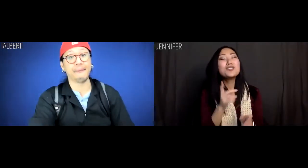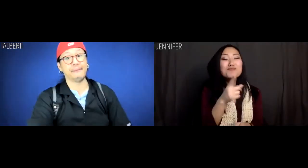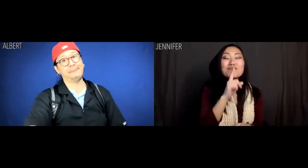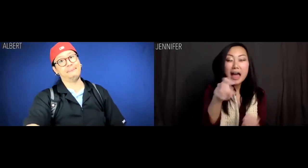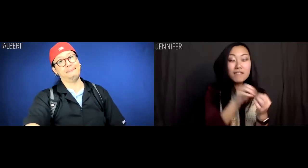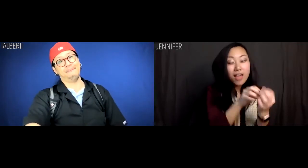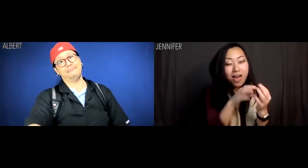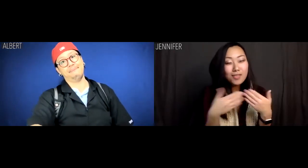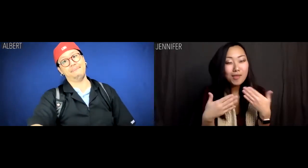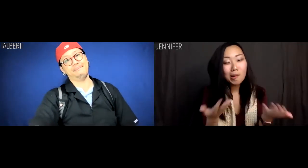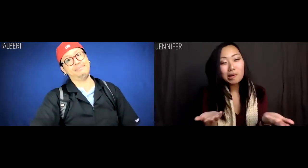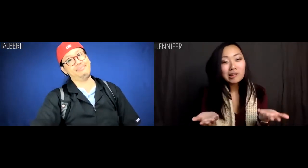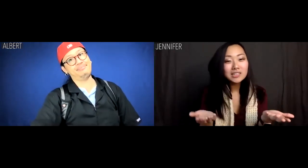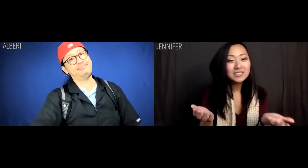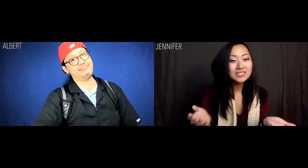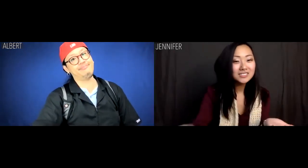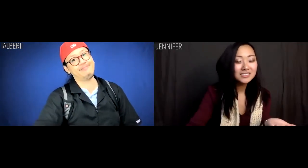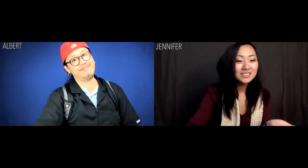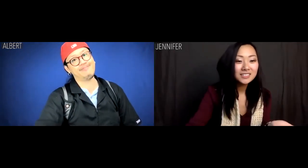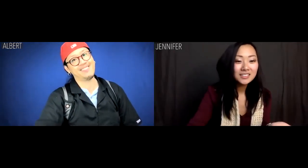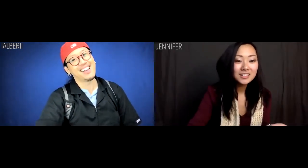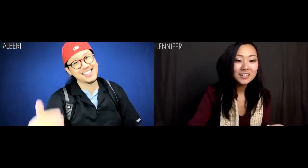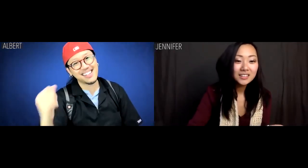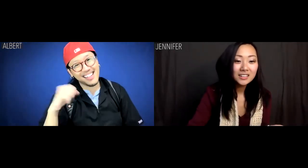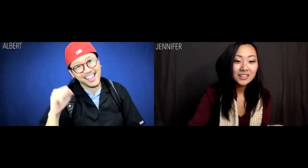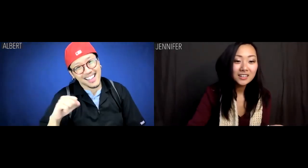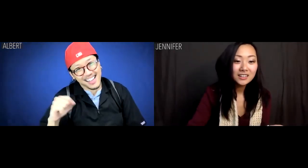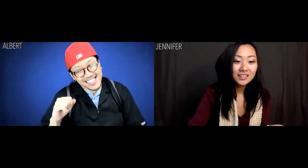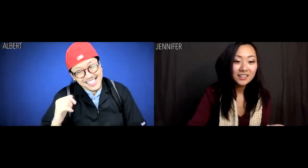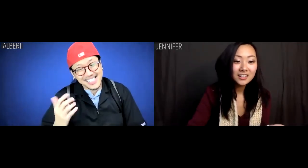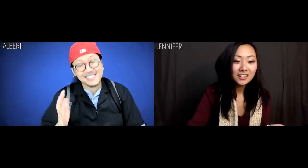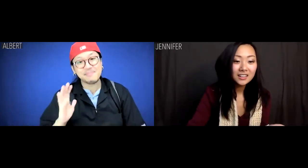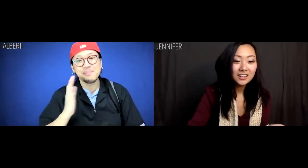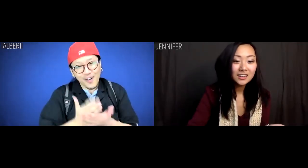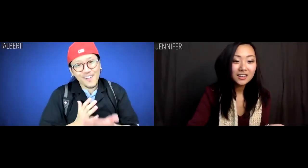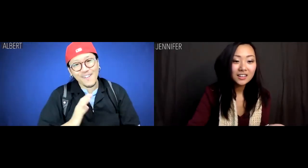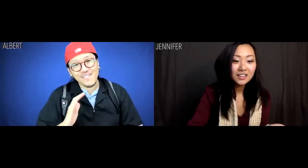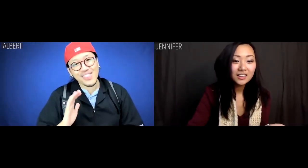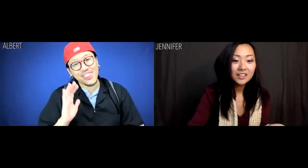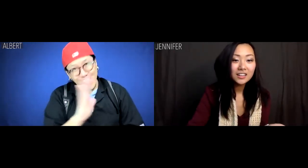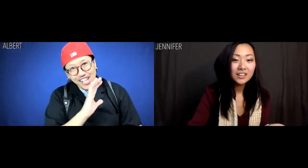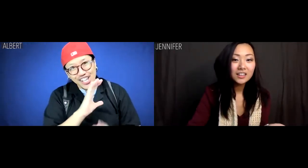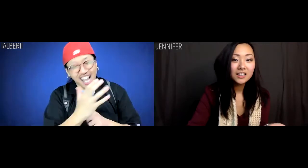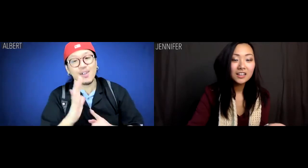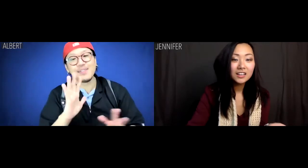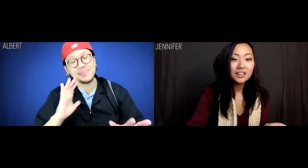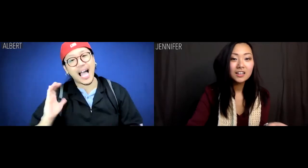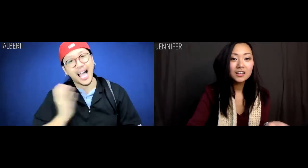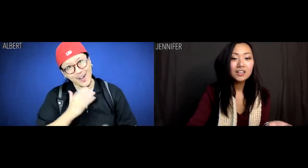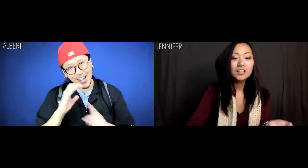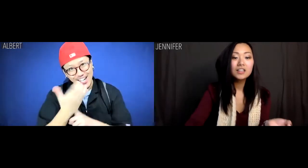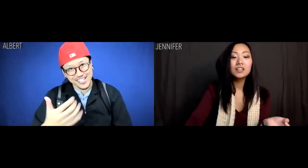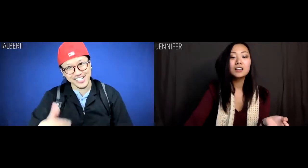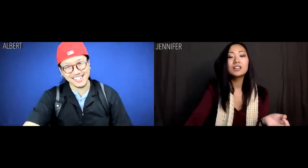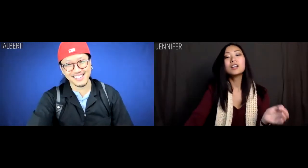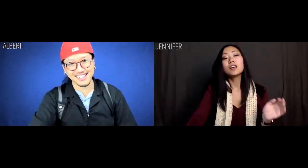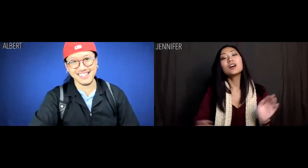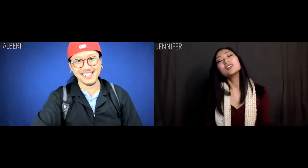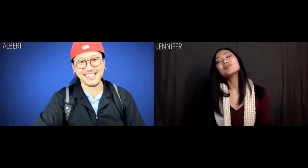Jennifer: Did you really have to haggle, though? Albert: Yes, it's part of their culture. I mean, our culture.